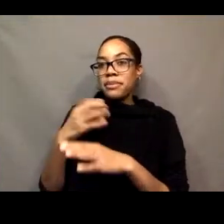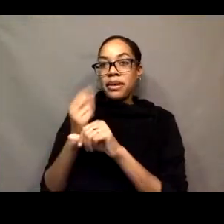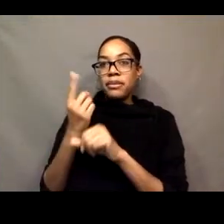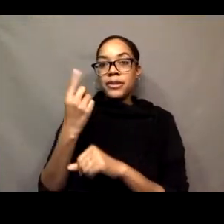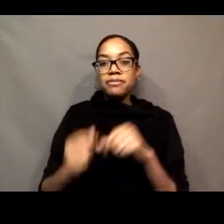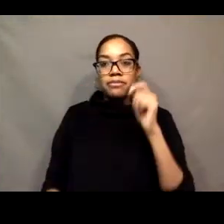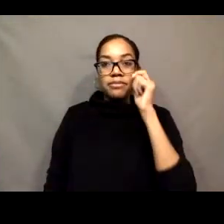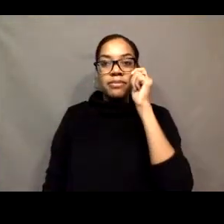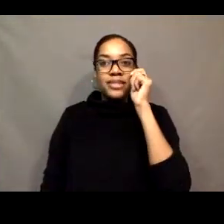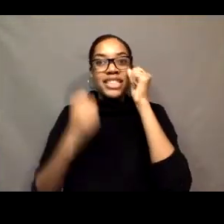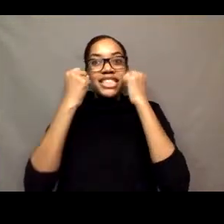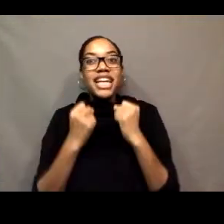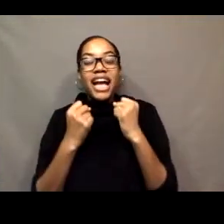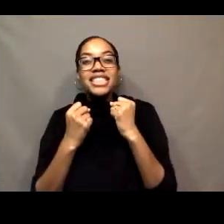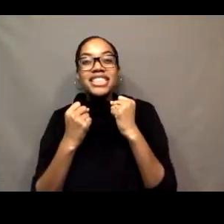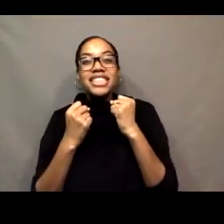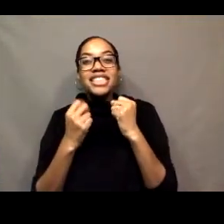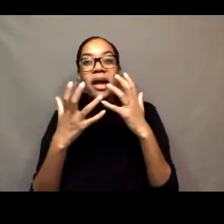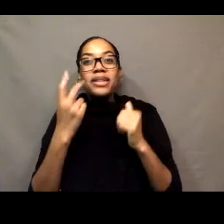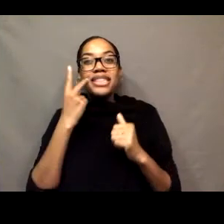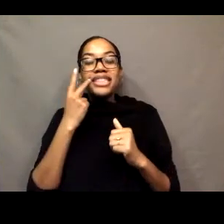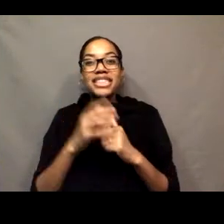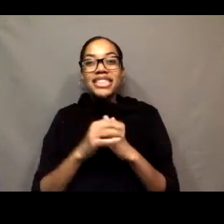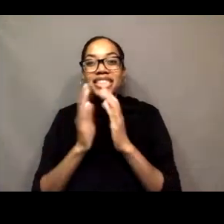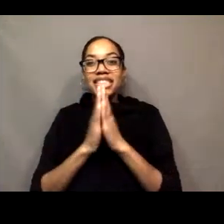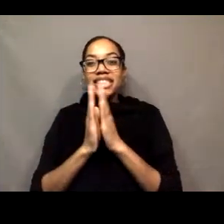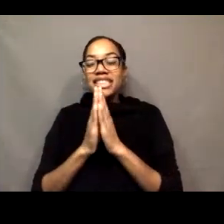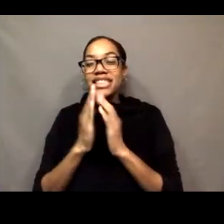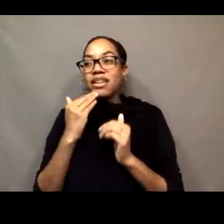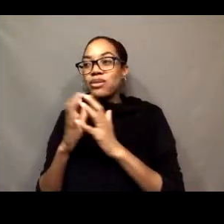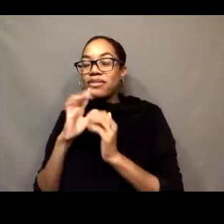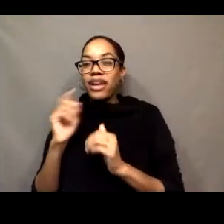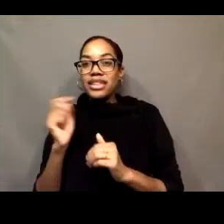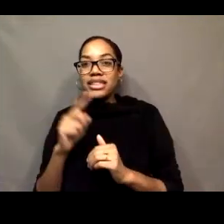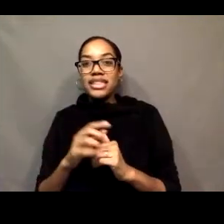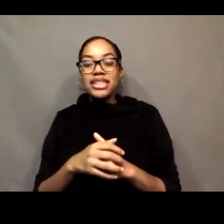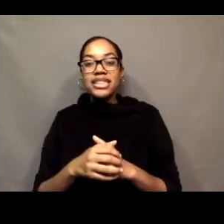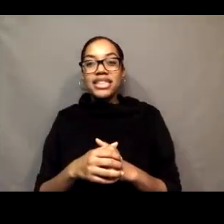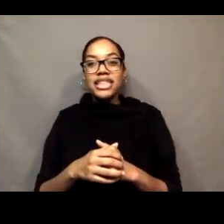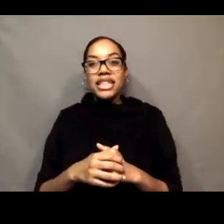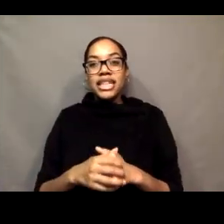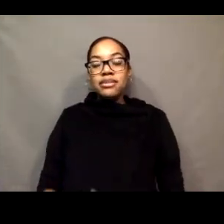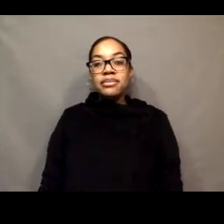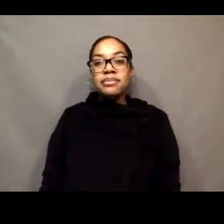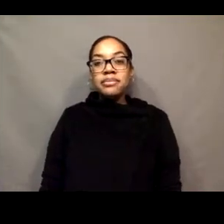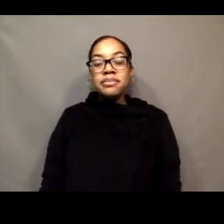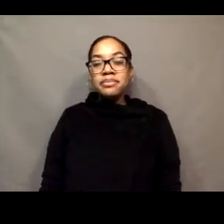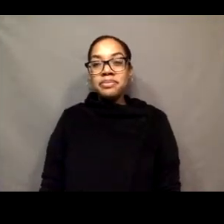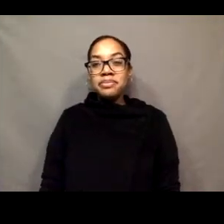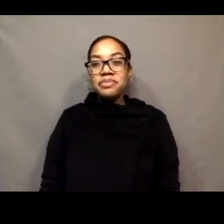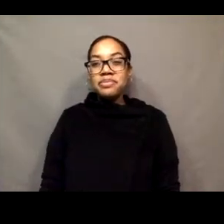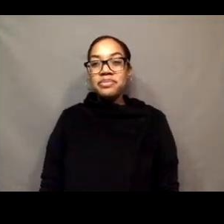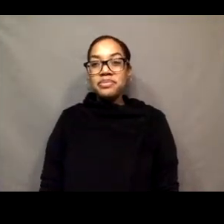[Grace] I knew that you would have the good stuff. Thank you for asking Brandon. I like it when people have to go into